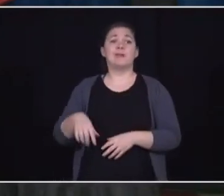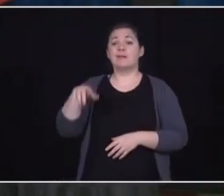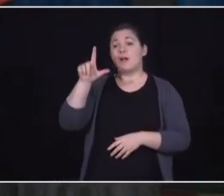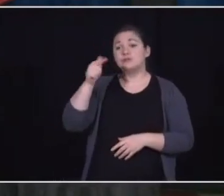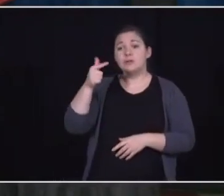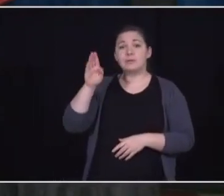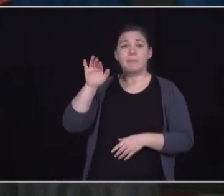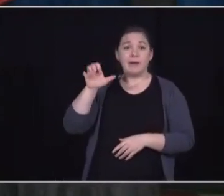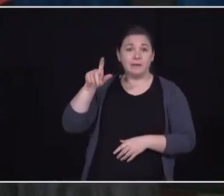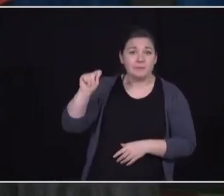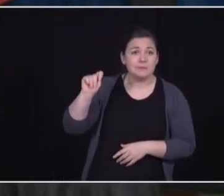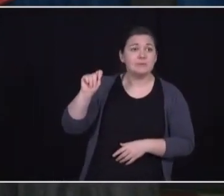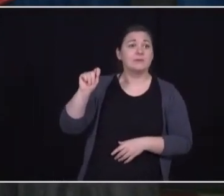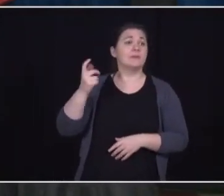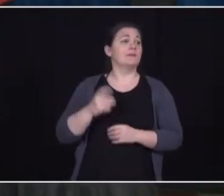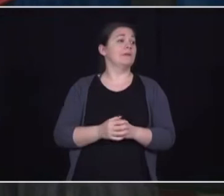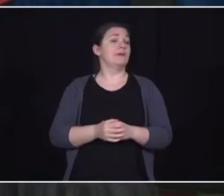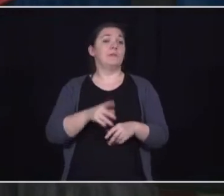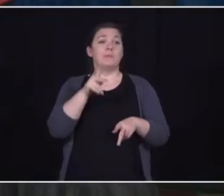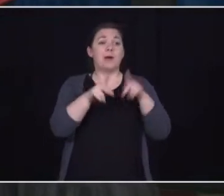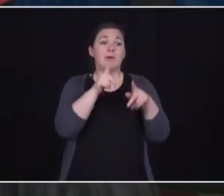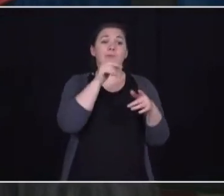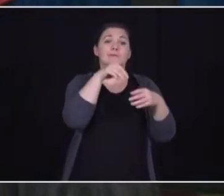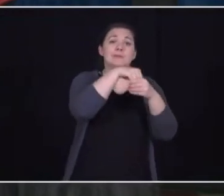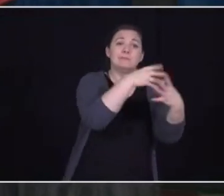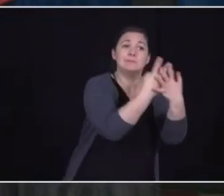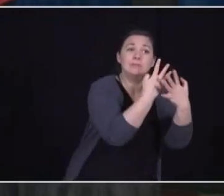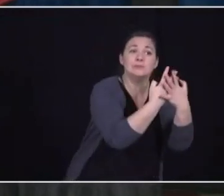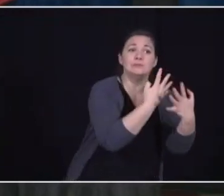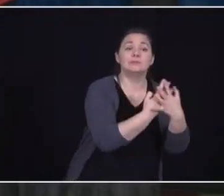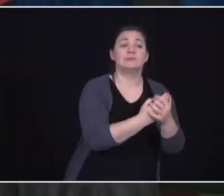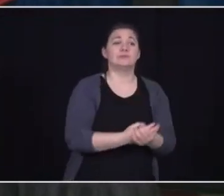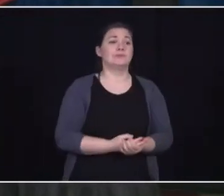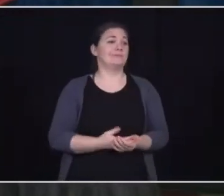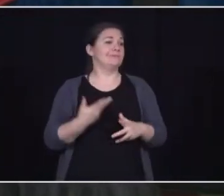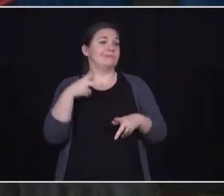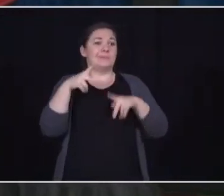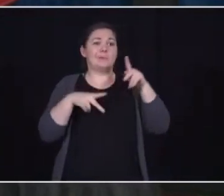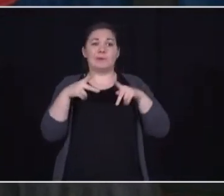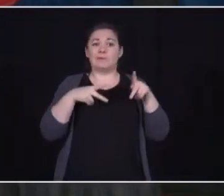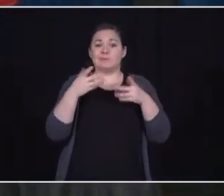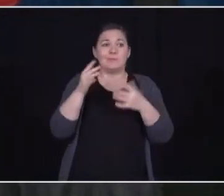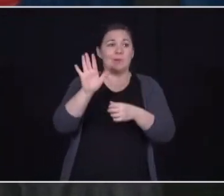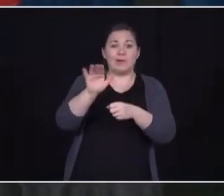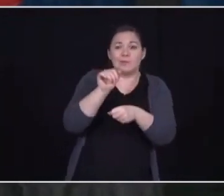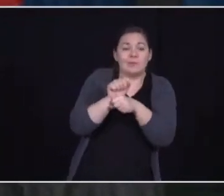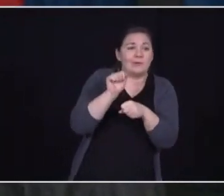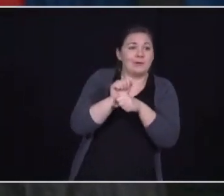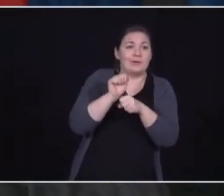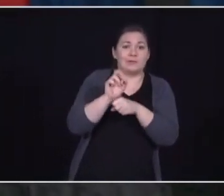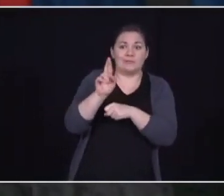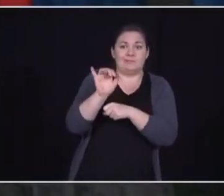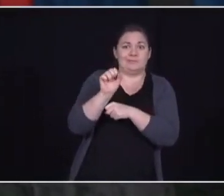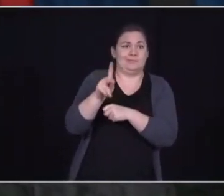children facing domestic violence or abuse, people with disability, the LGBTQ community, prisoners, those groups, people in those groups, are nowhere listed